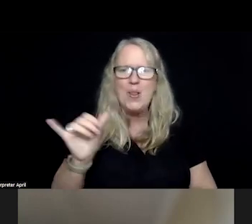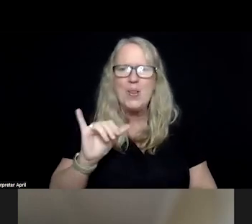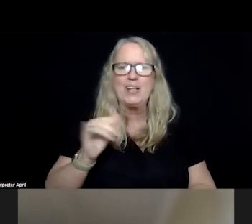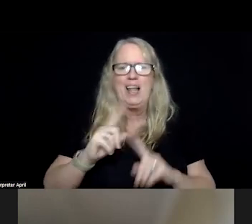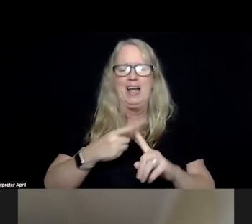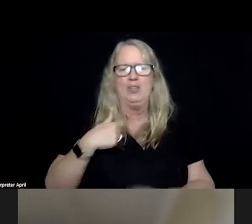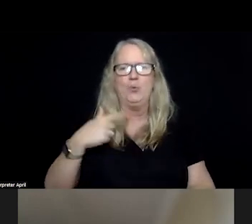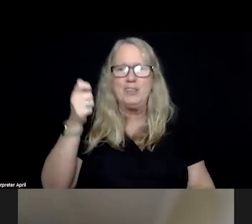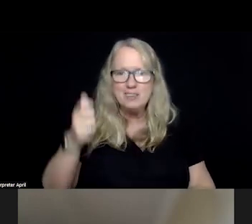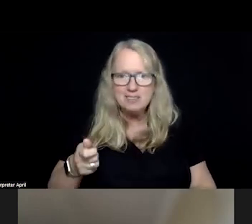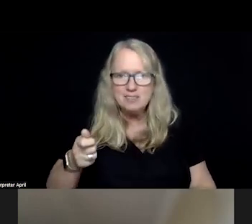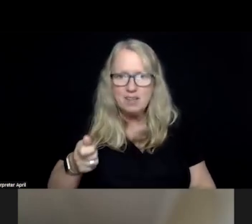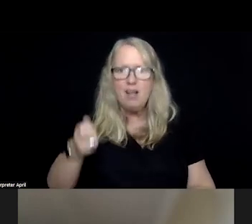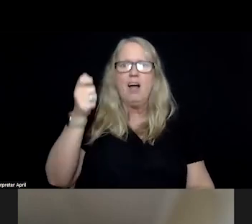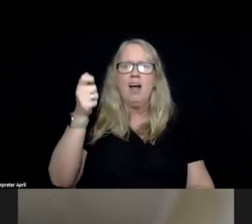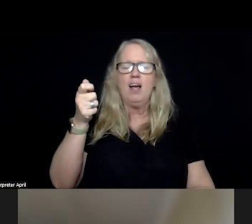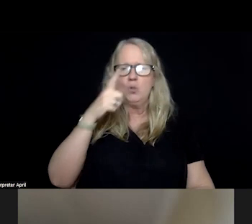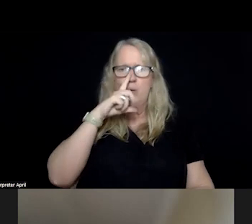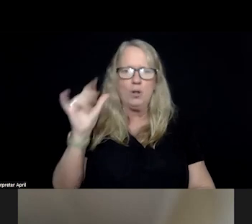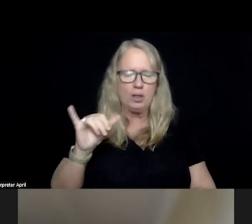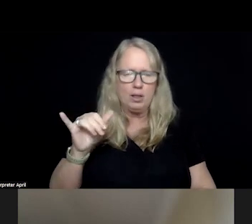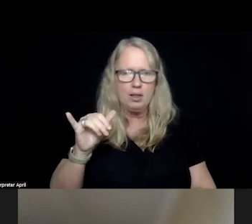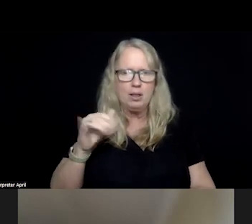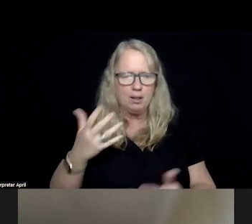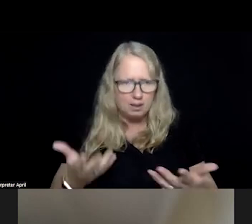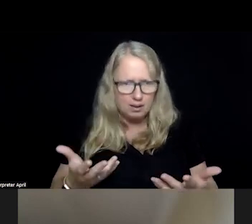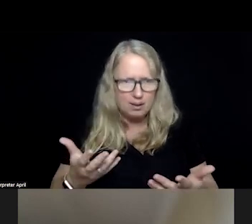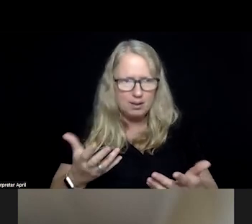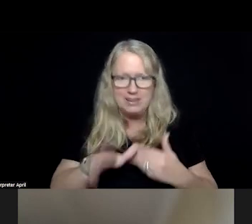TURNED IT BACK ON AND WE ARE LIKE YAY, IT IS ALL FIXED NOW.